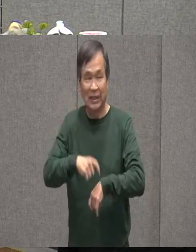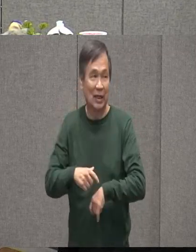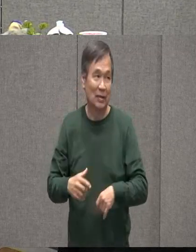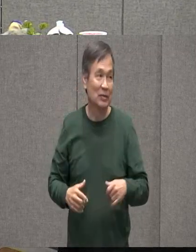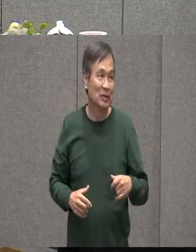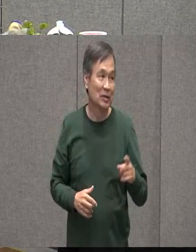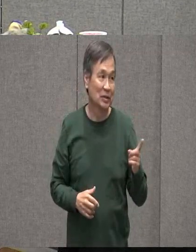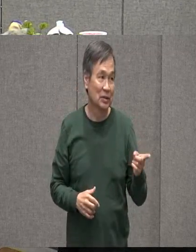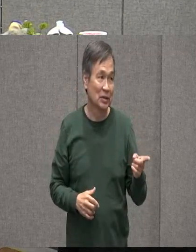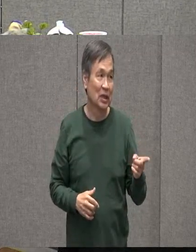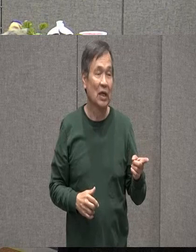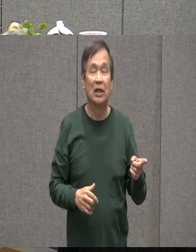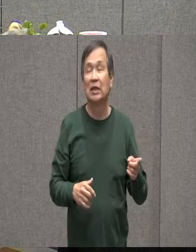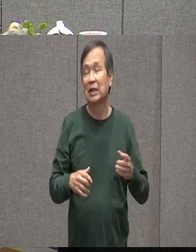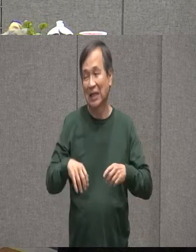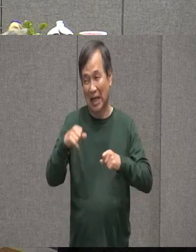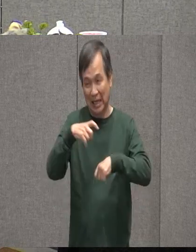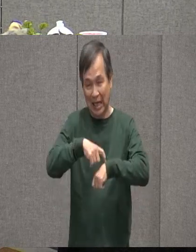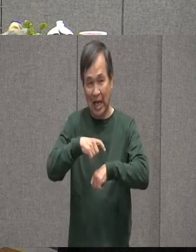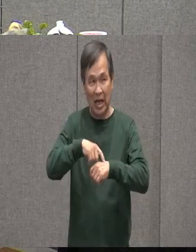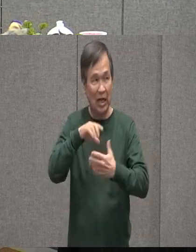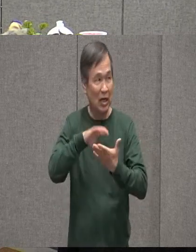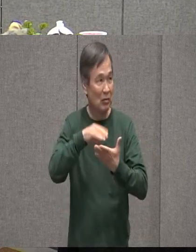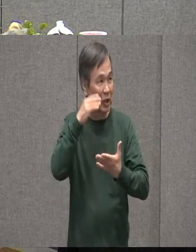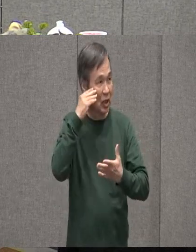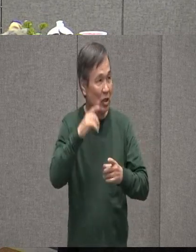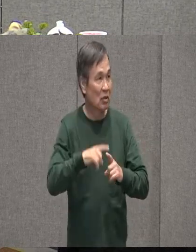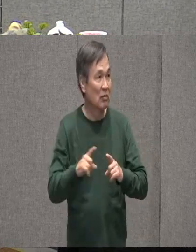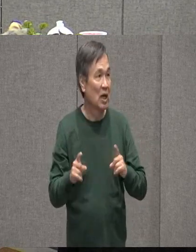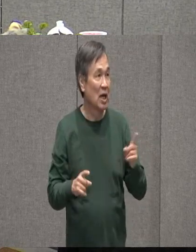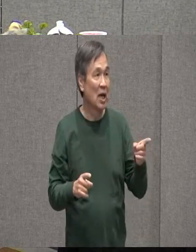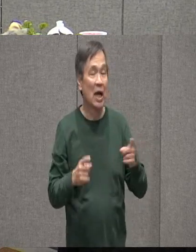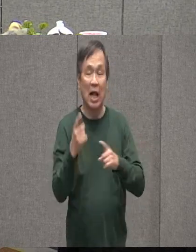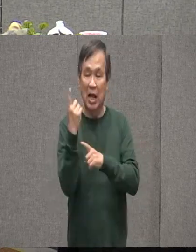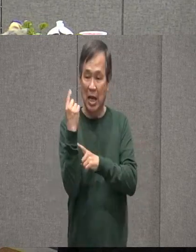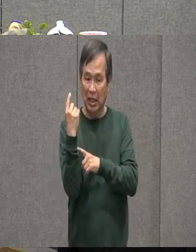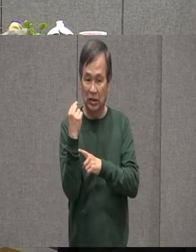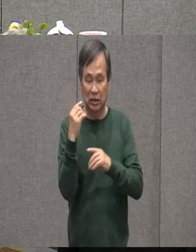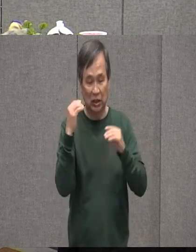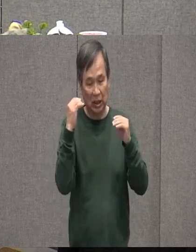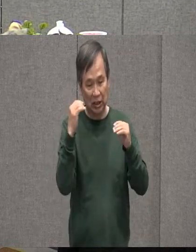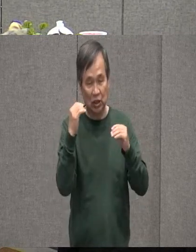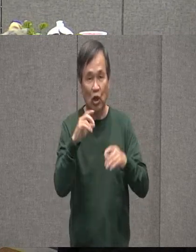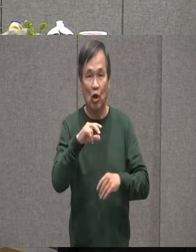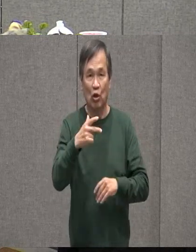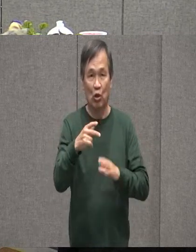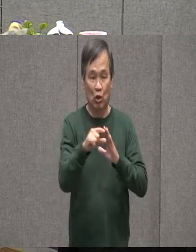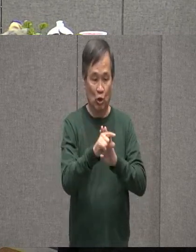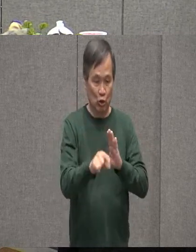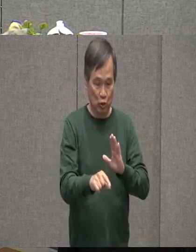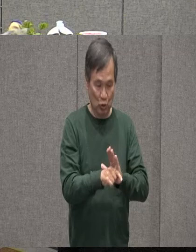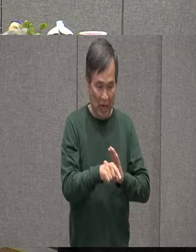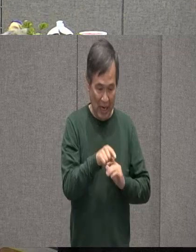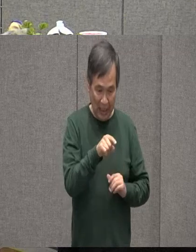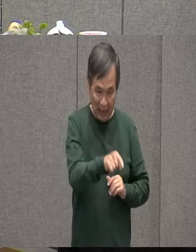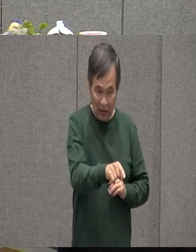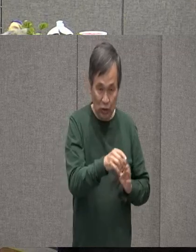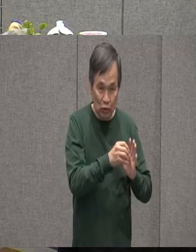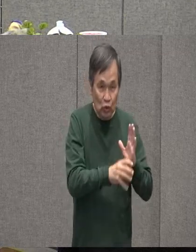There is a learning curve in the hot glue gun but in my classroom, I start teaching this as early as third grade so that kiddos can really start getting used to it.